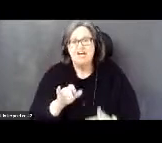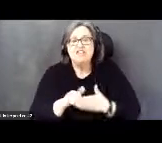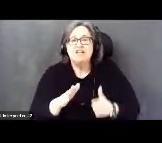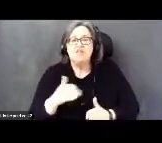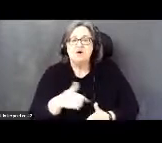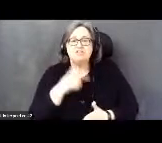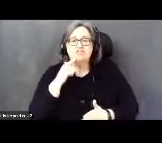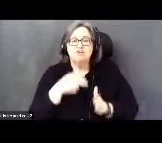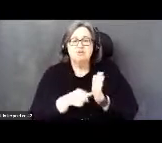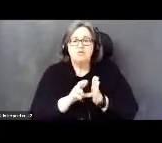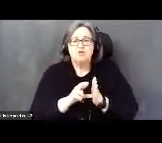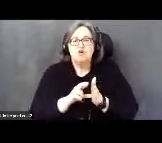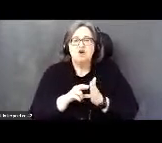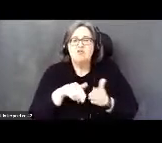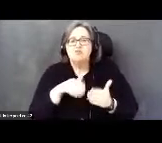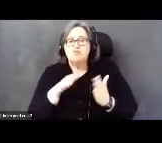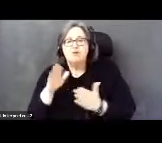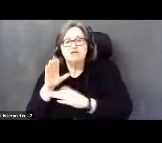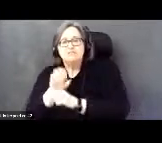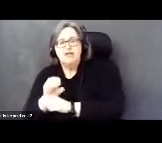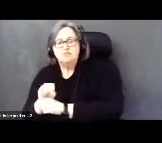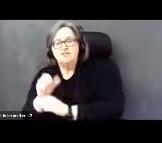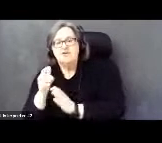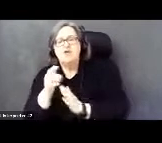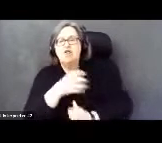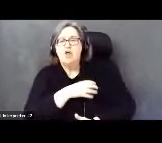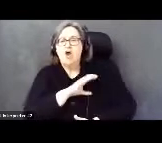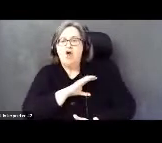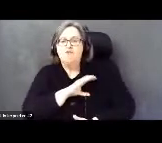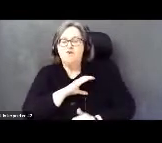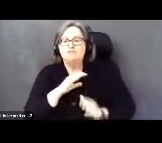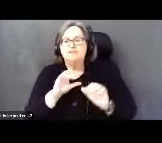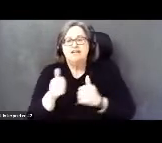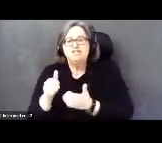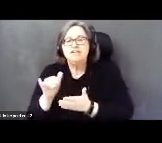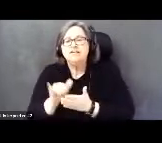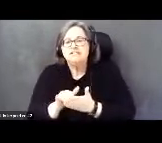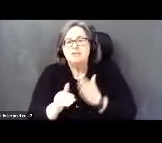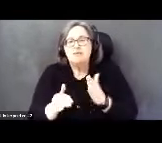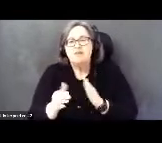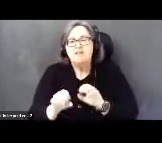review the practices of law enforcement agencies that may be violating people's federal rights when they arise from a pattern